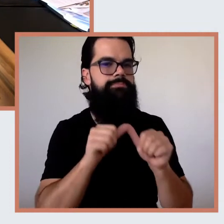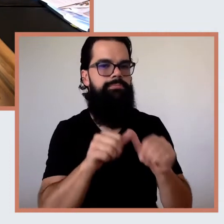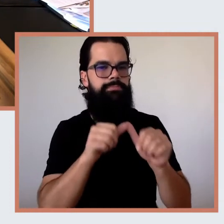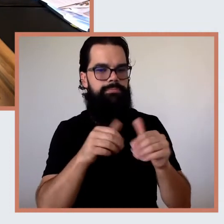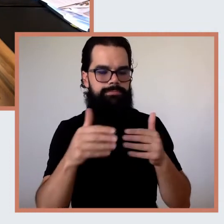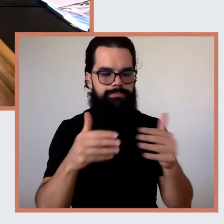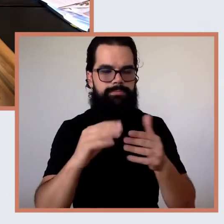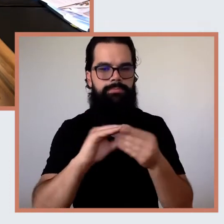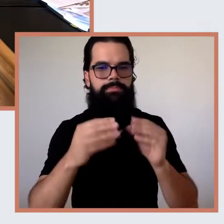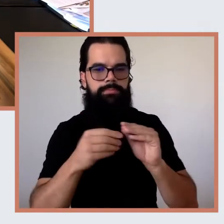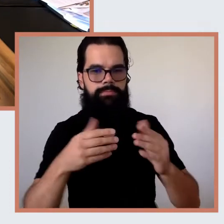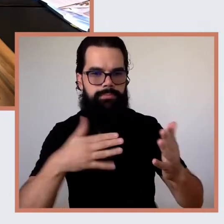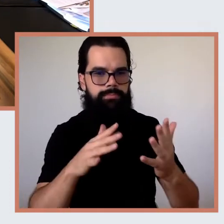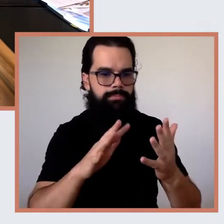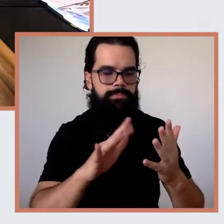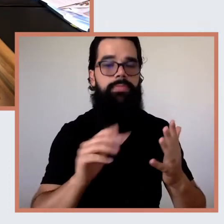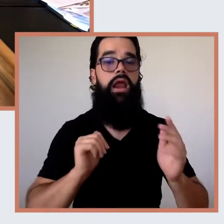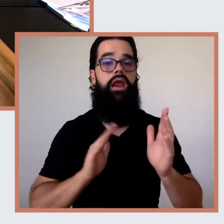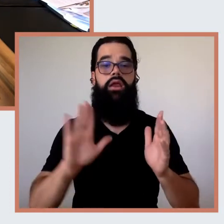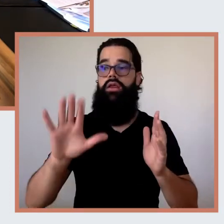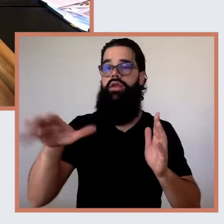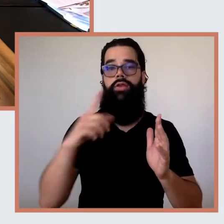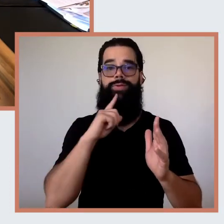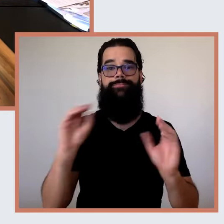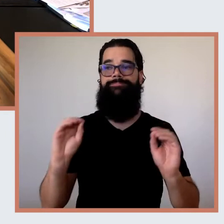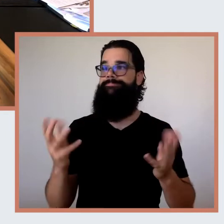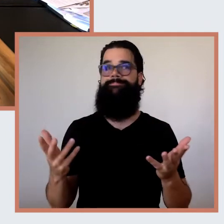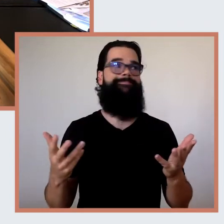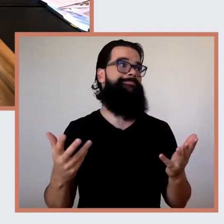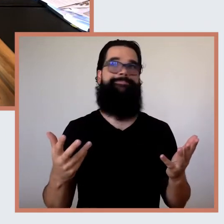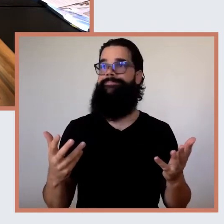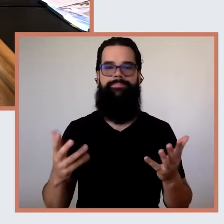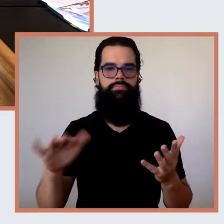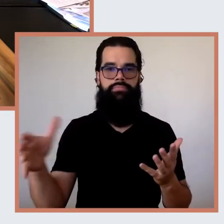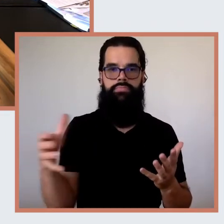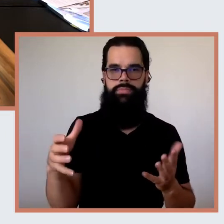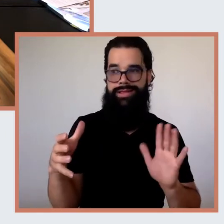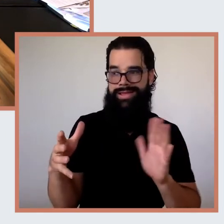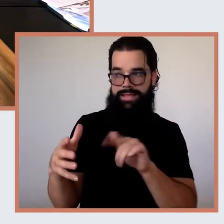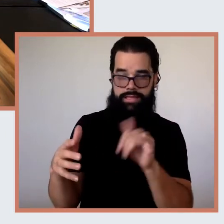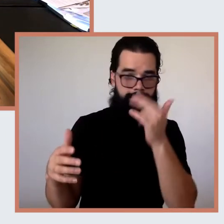and you're working out the beats of the story, if your actors get nothing from those of us